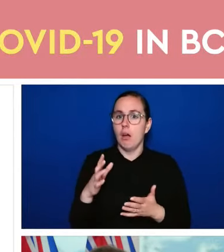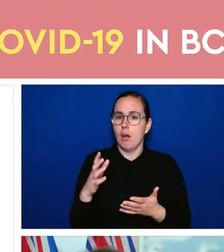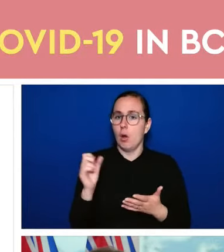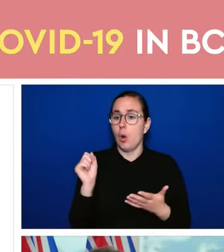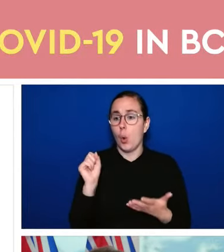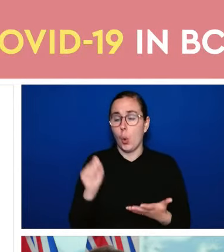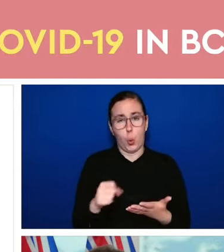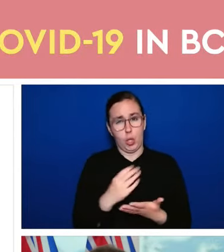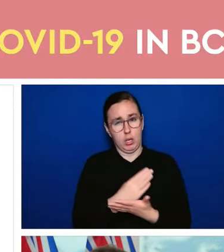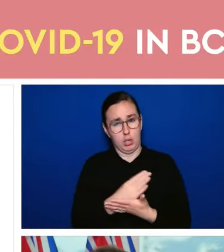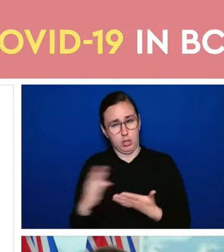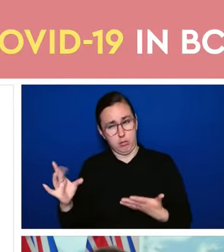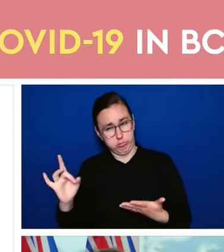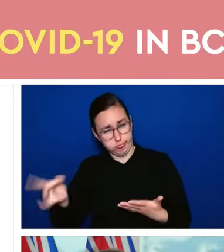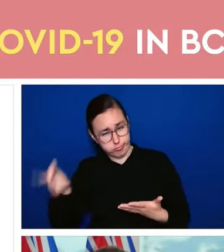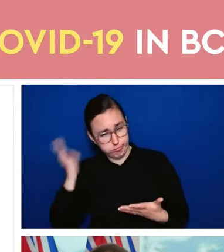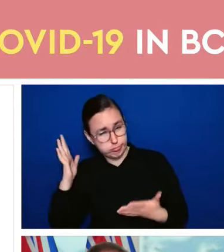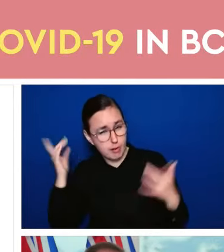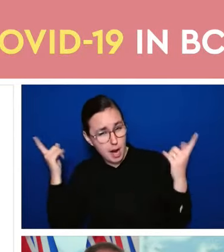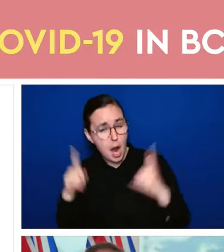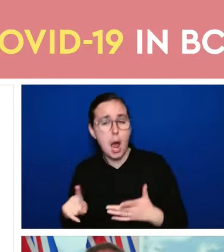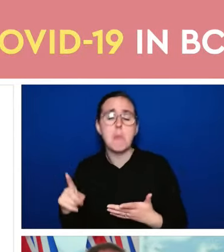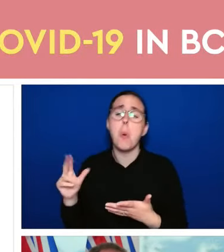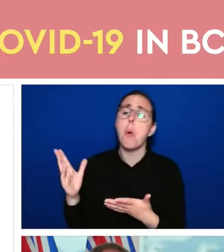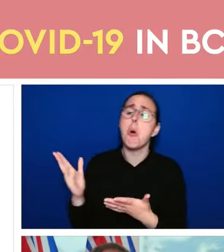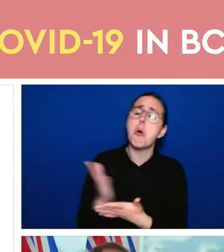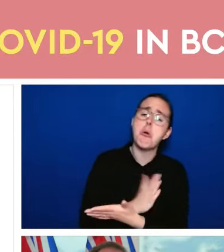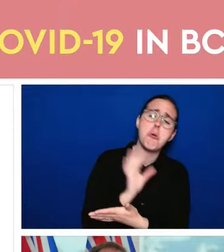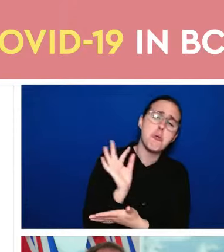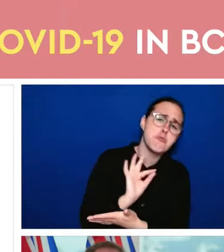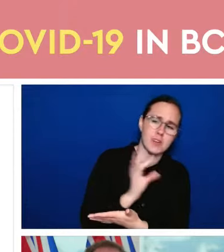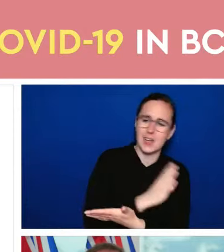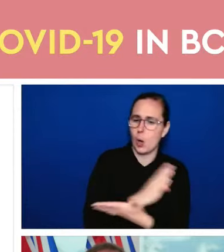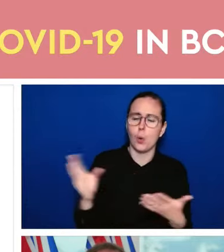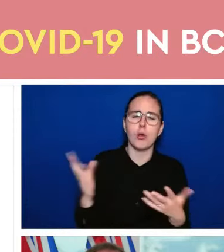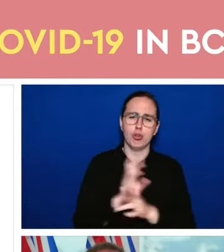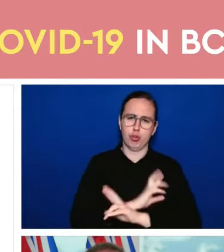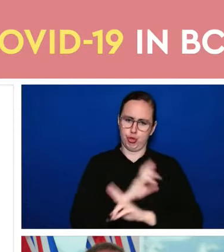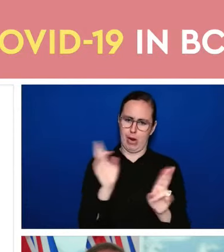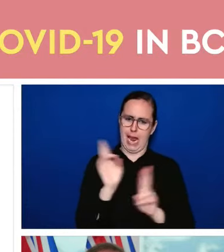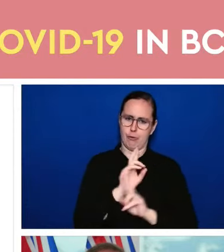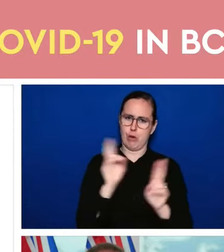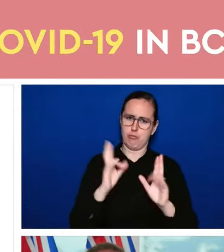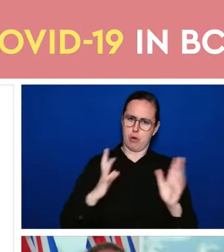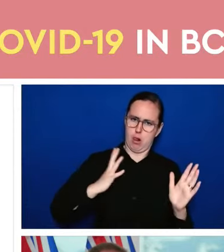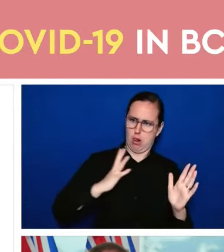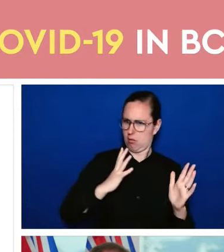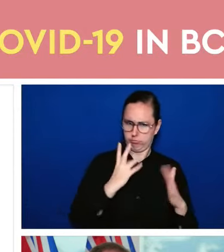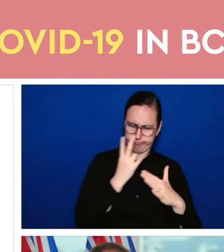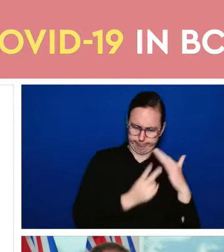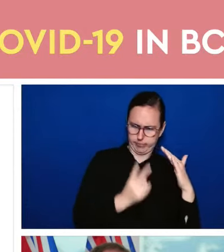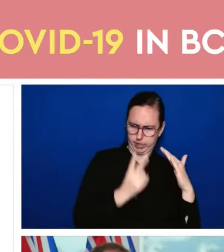we hope for best case scenarios and that's why. I want to